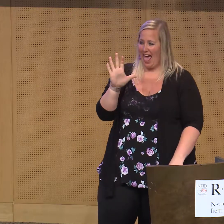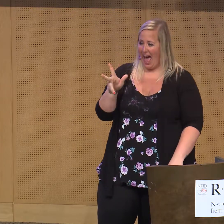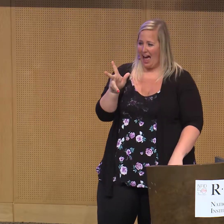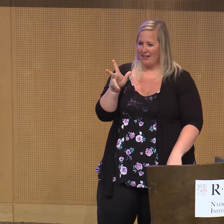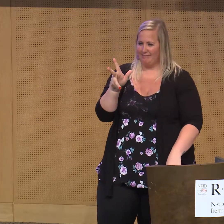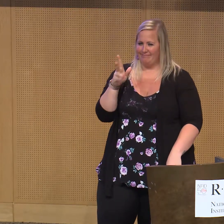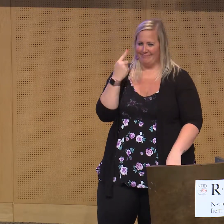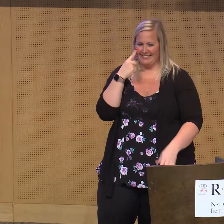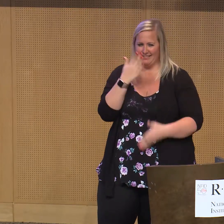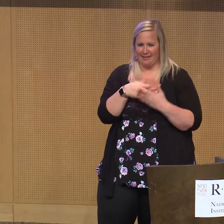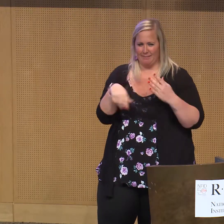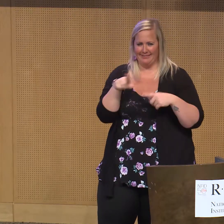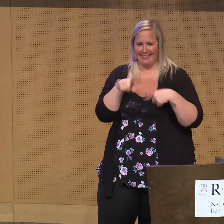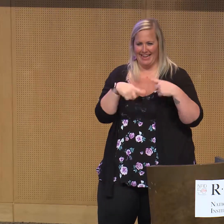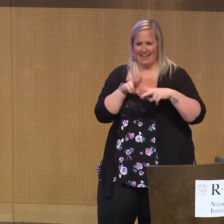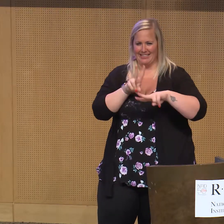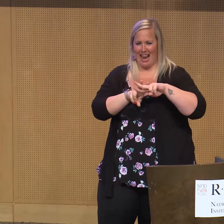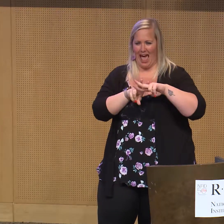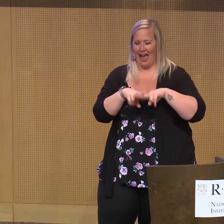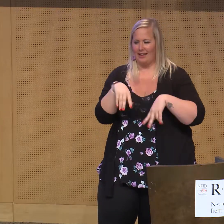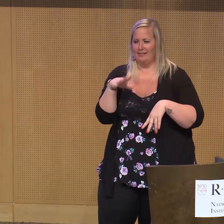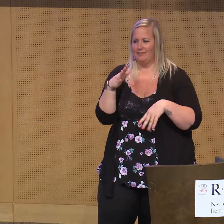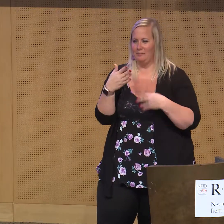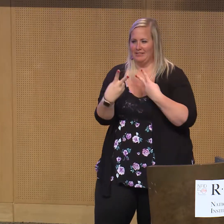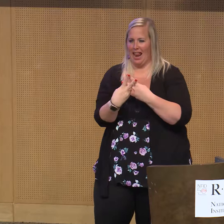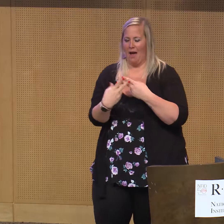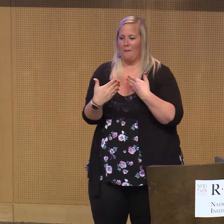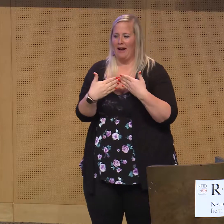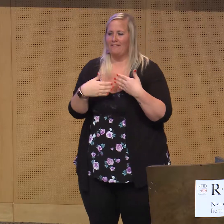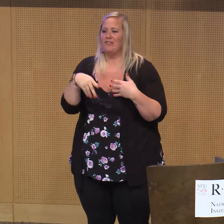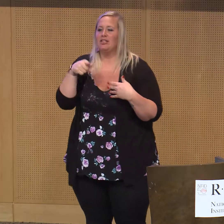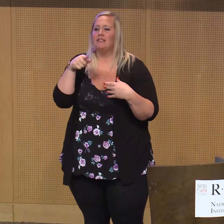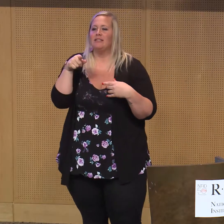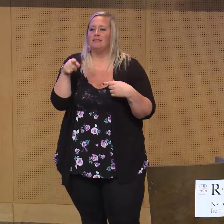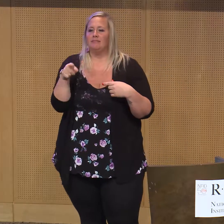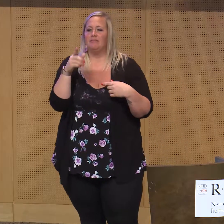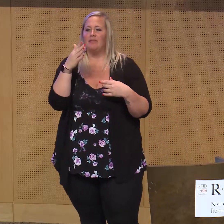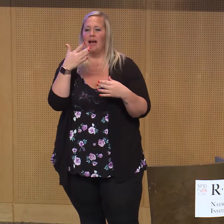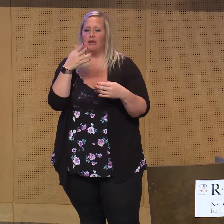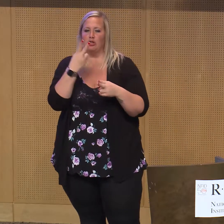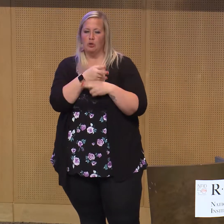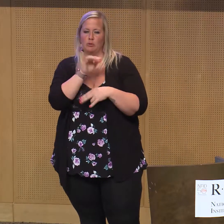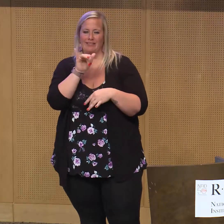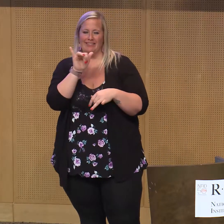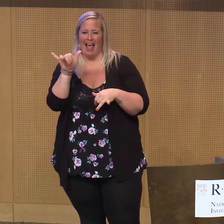Also, we have Slack. I've seen some people sign it a certain way.